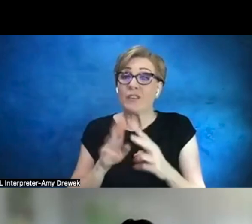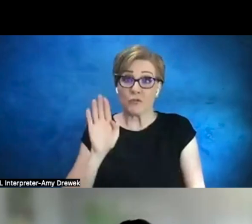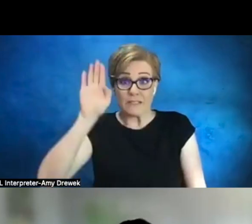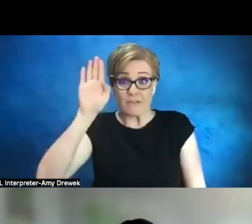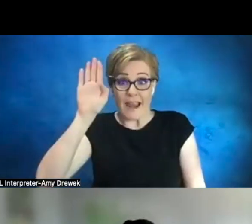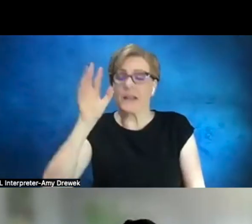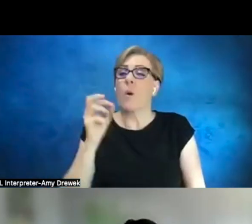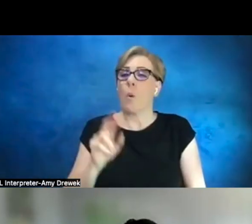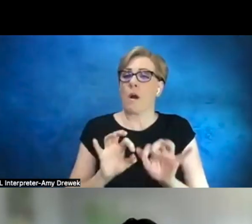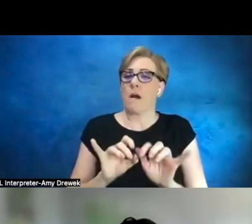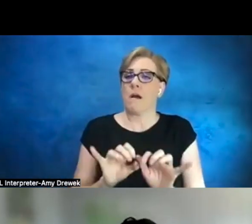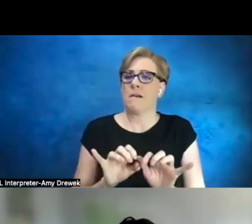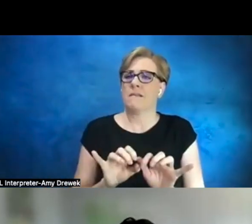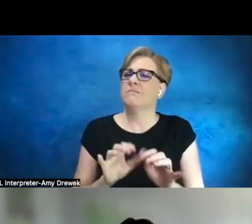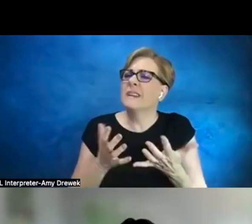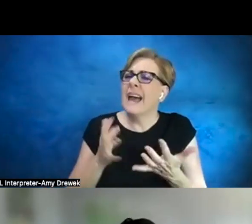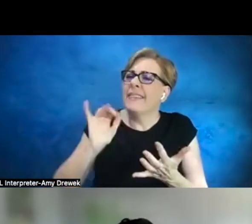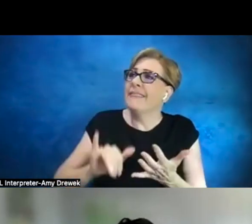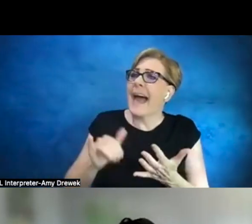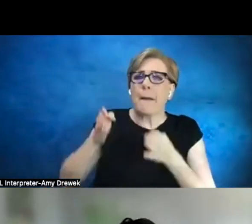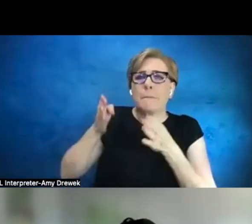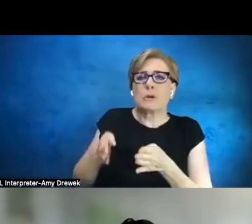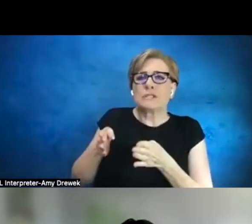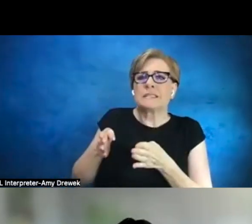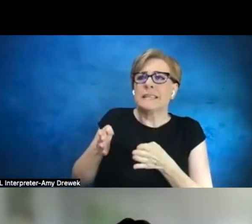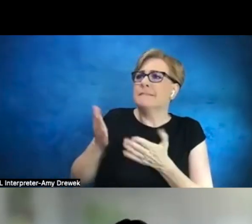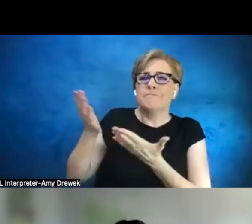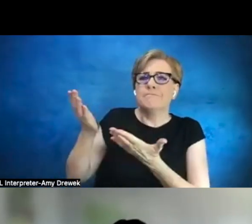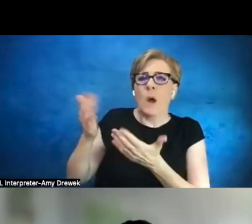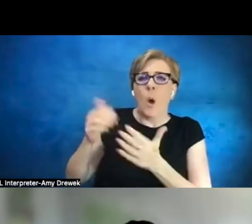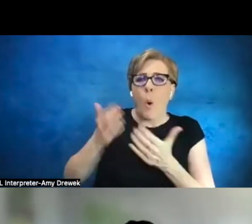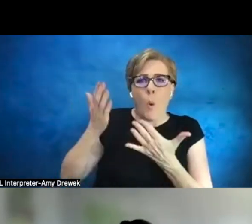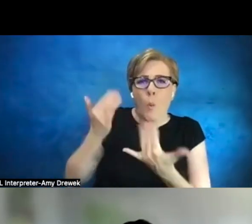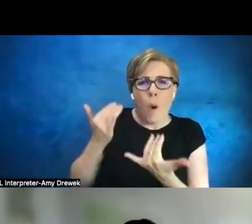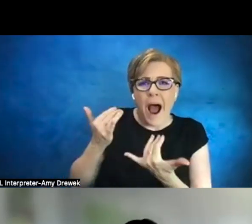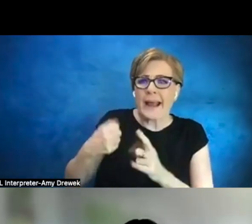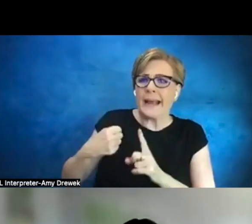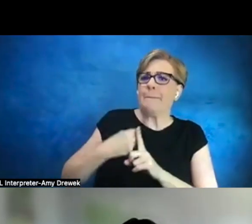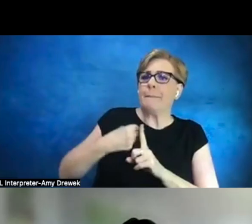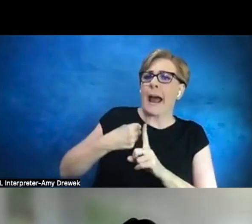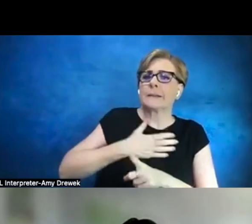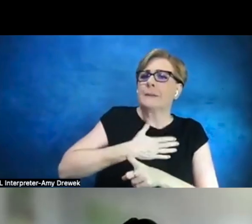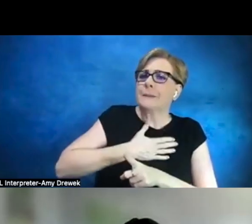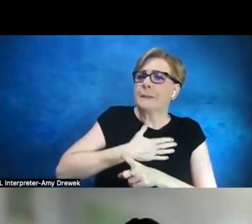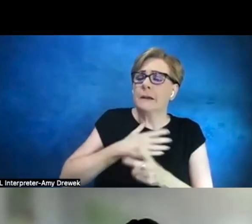or how this person made an impact on you. Was it what they said? Was it what they showed